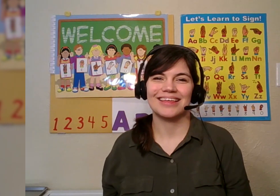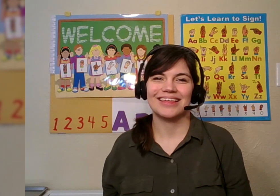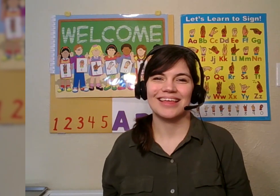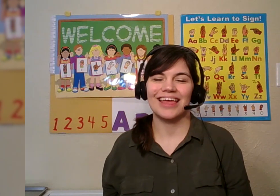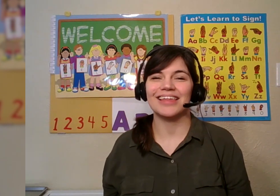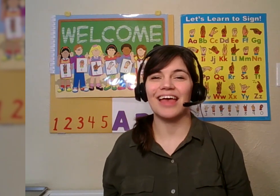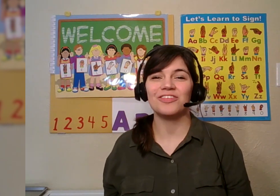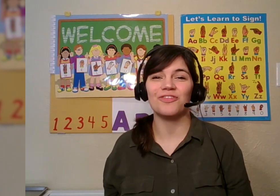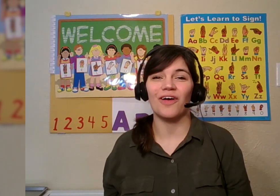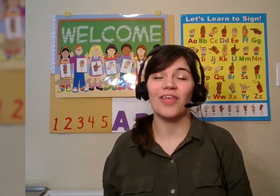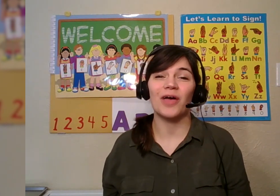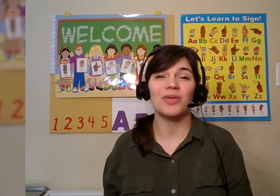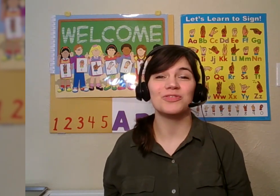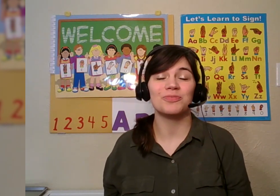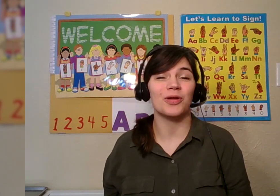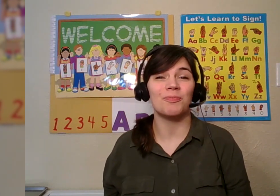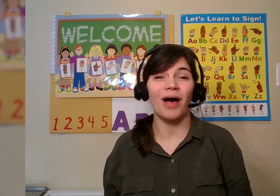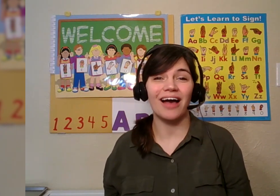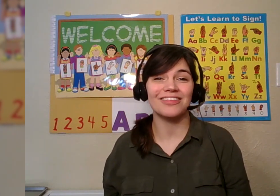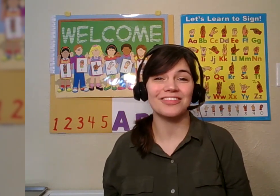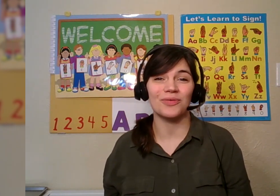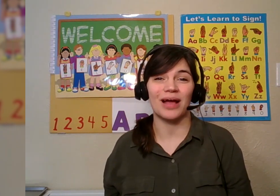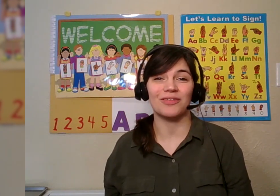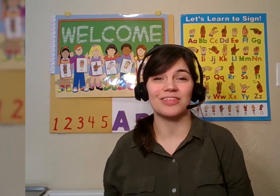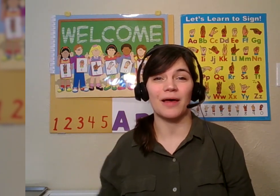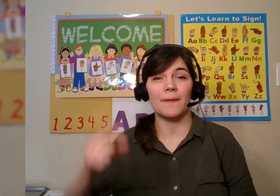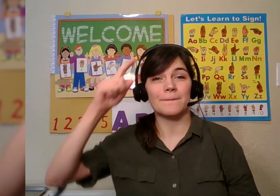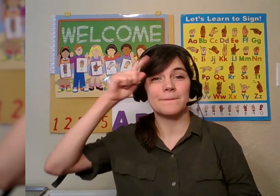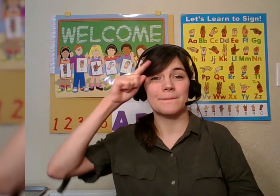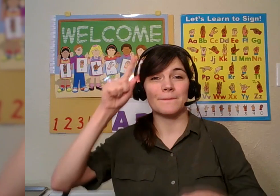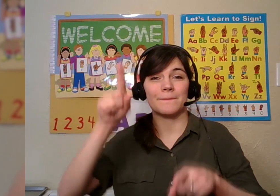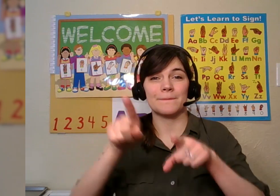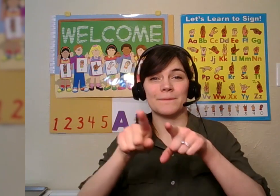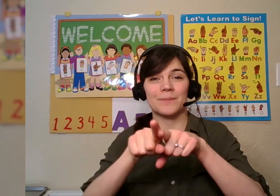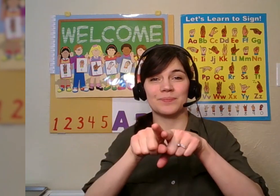And last of all, I want you to put a box around the... *signs*